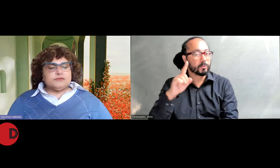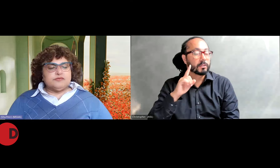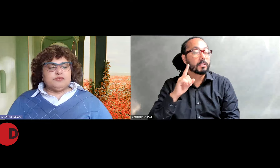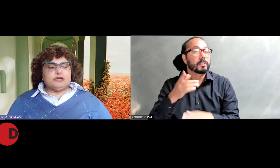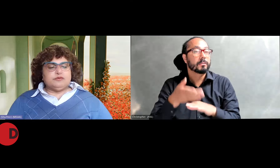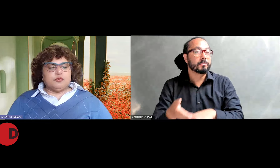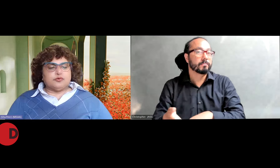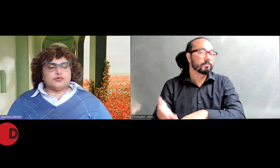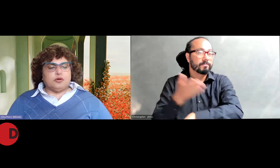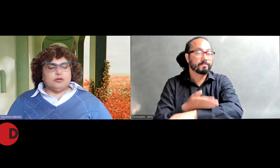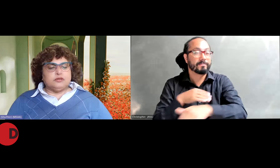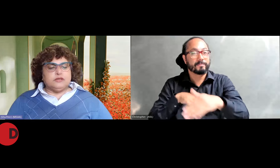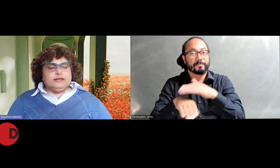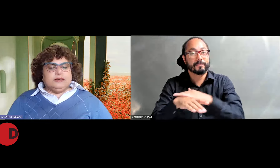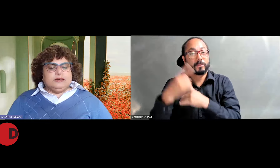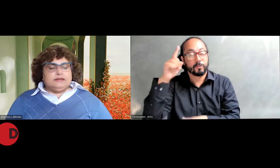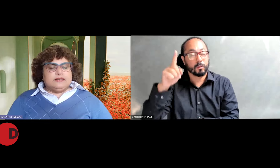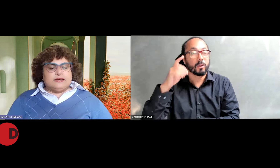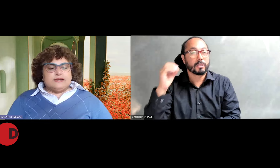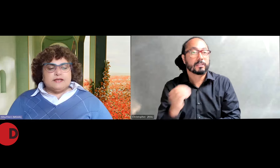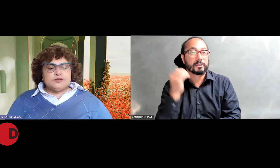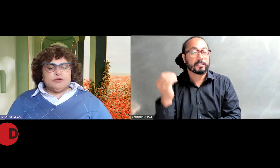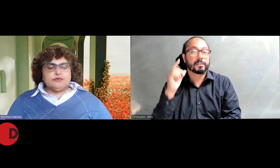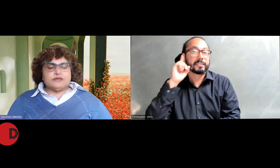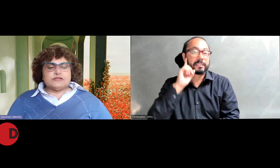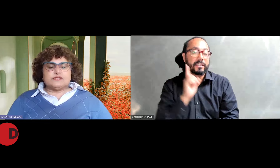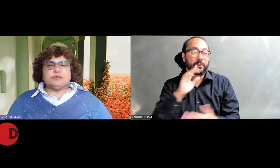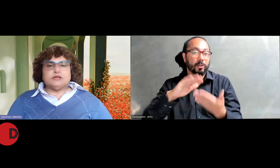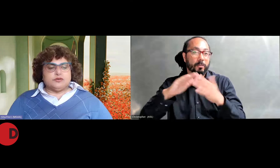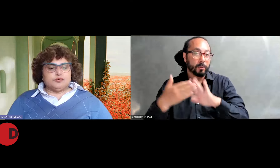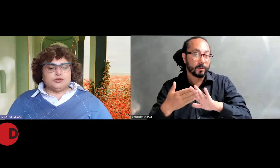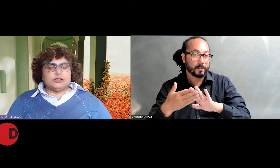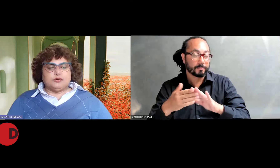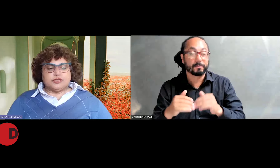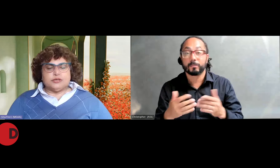enhance accessibility for the Ontario’s deaf community: